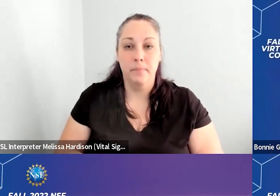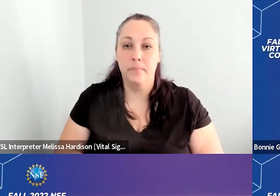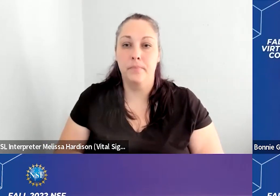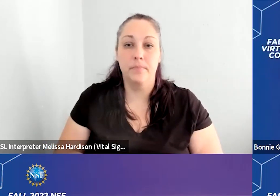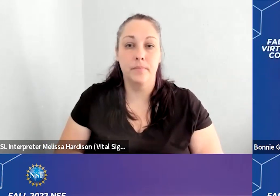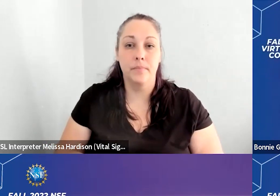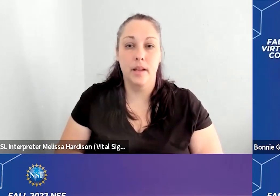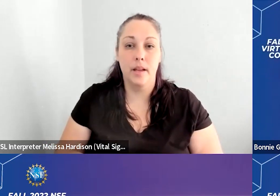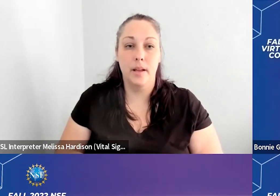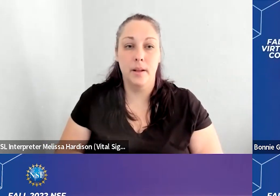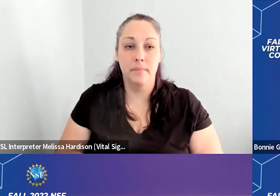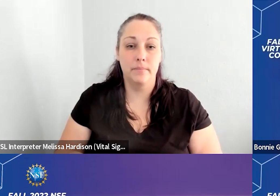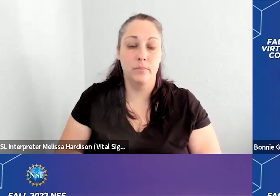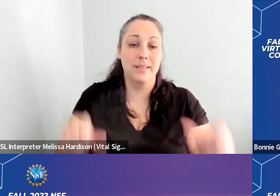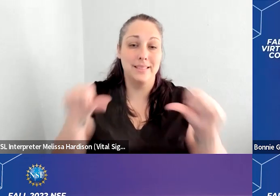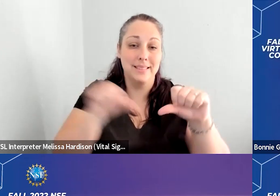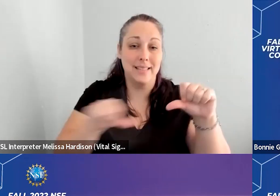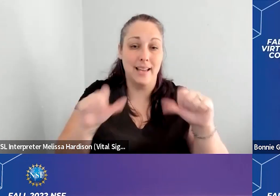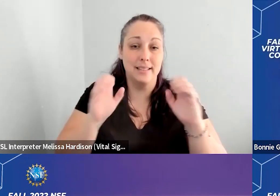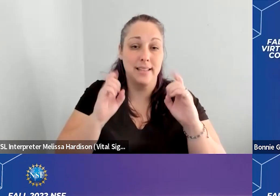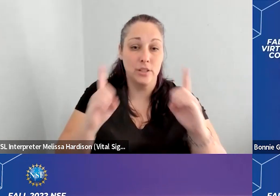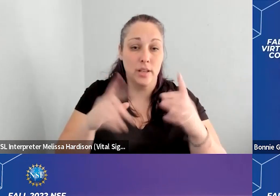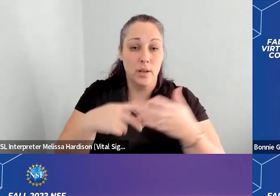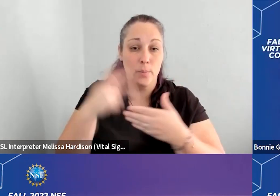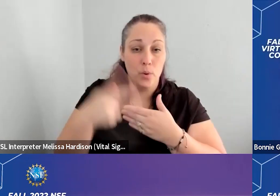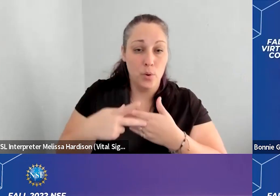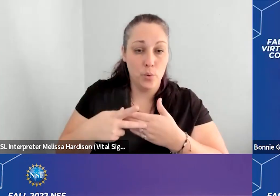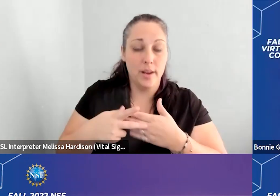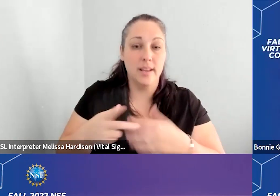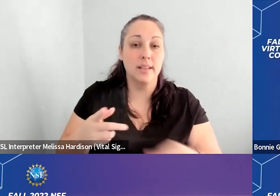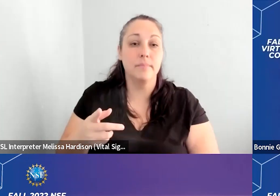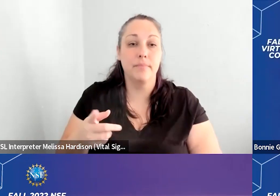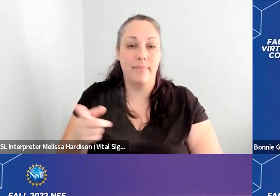It's the Exploratorium Teacher Institute. And they have a social justice focus.